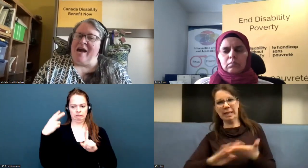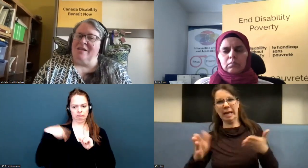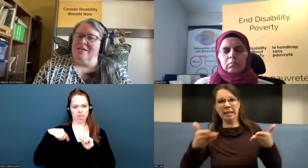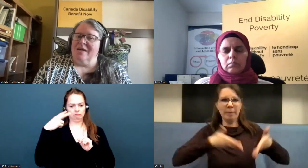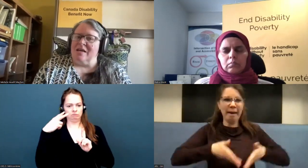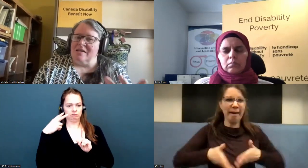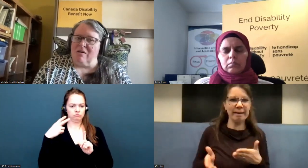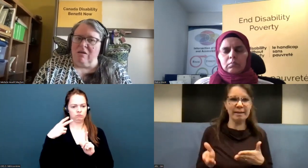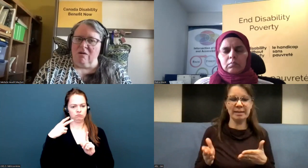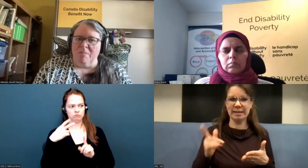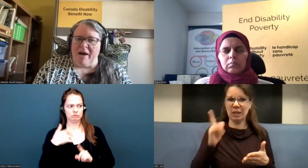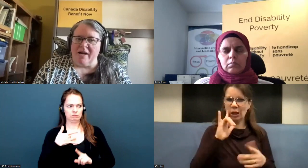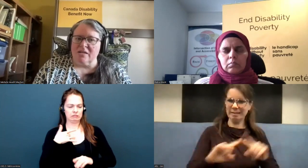THAT IS A CLAWBACK.